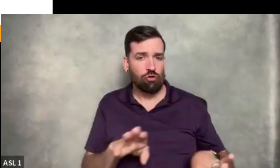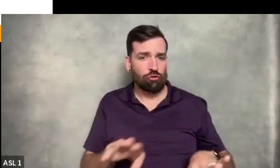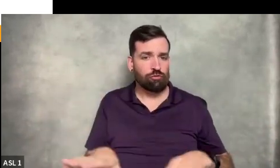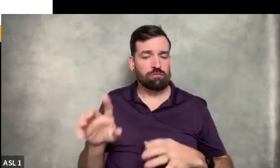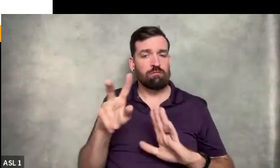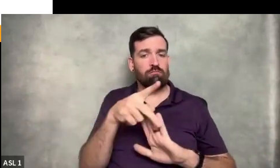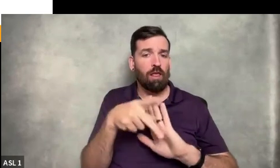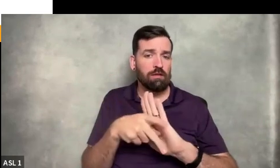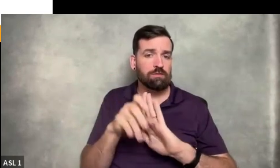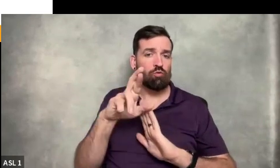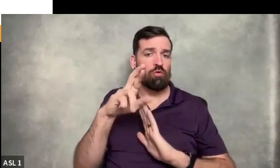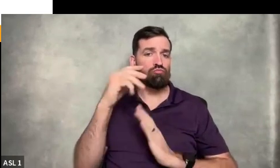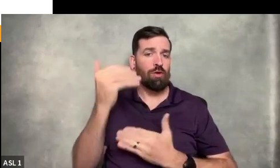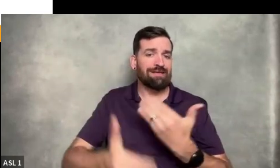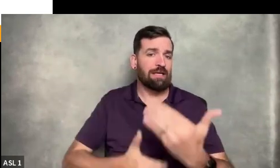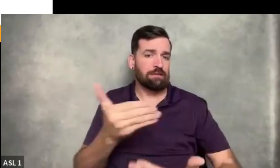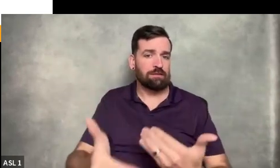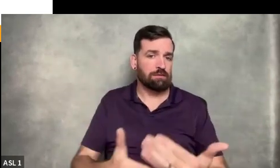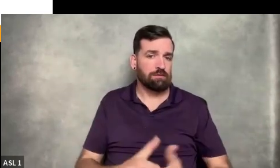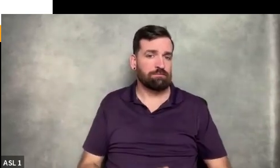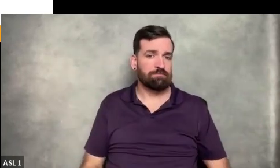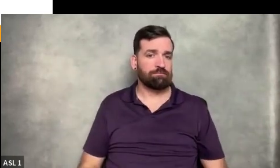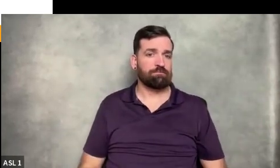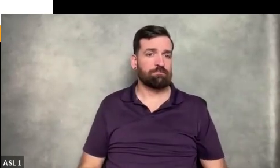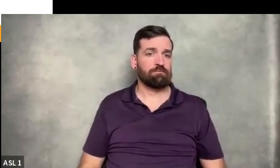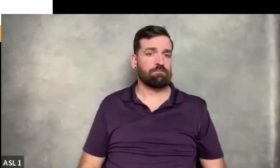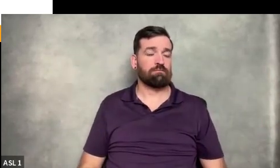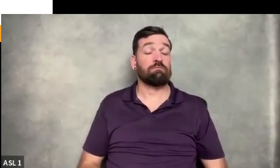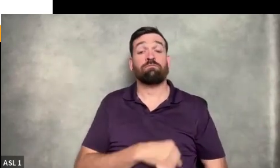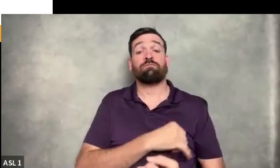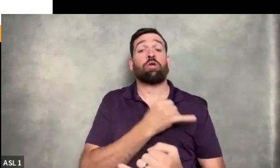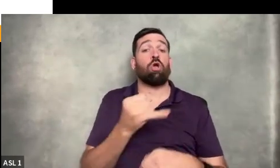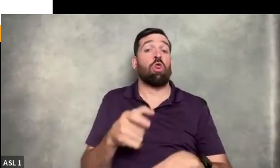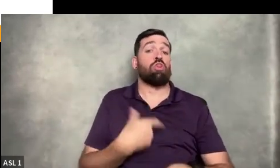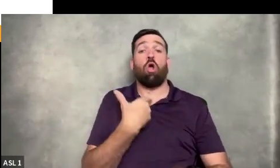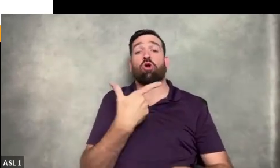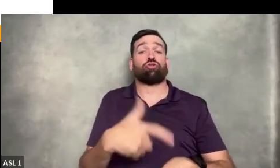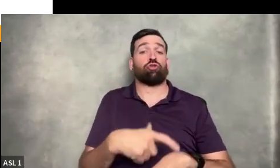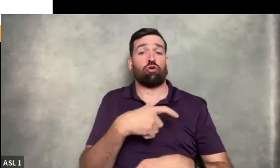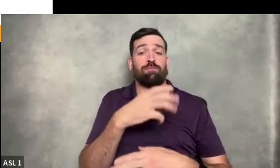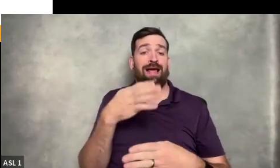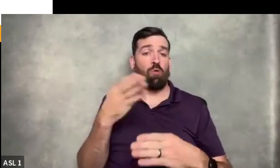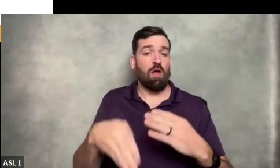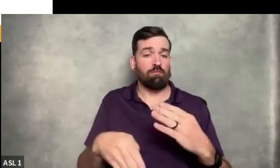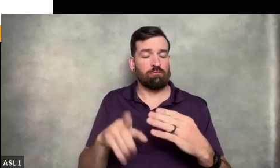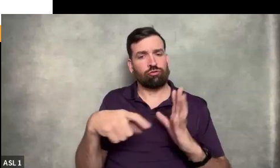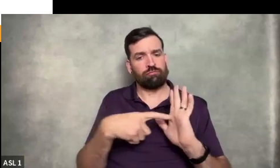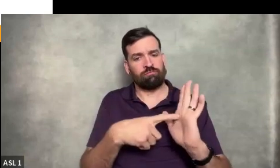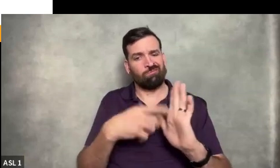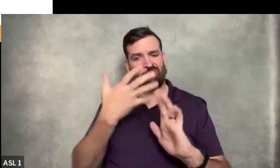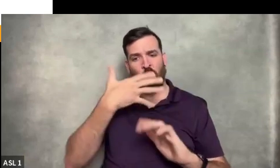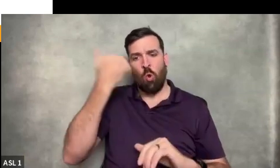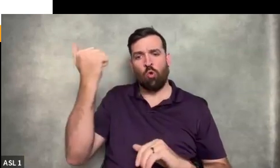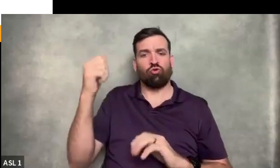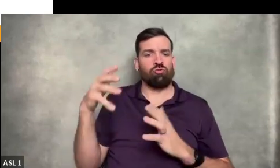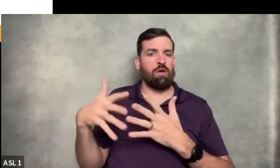or processes. Long-term outcome should reflect the goals of the Older Americans Act and/or specific